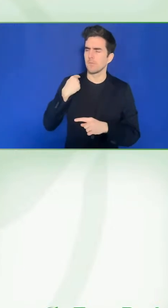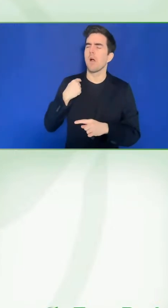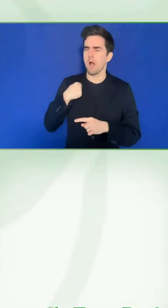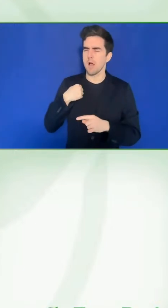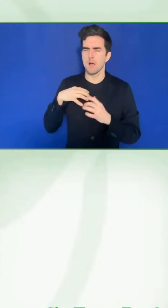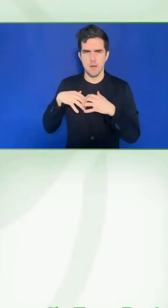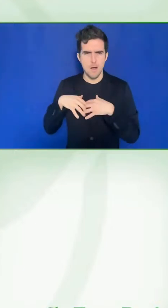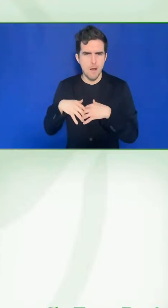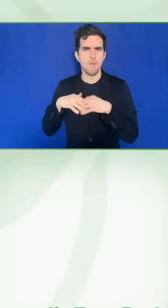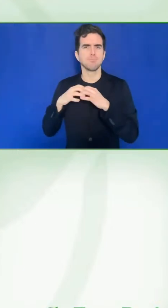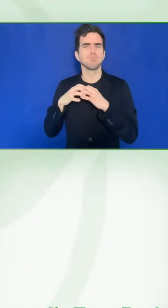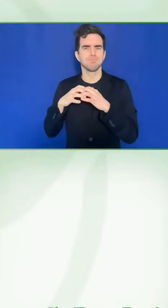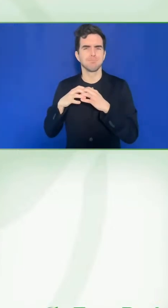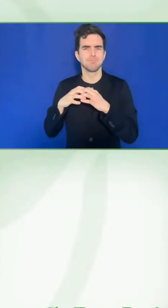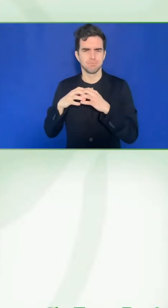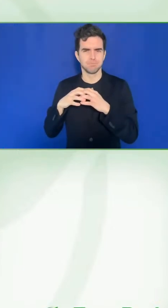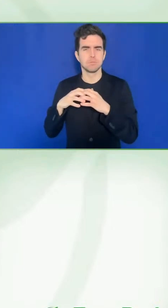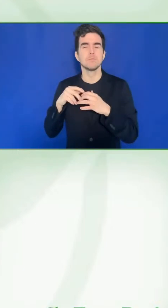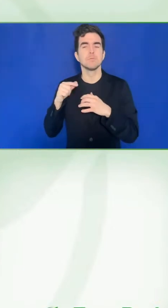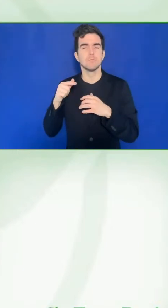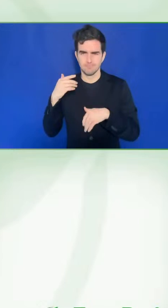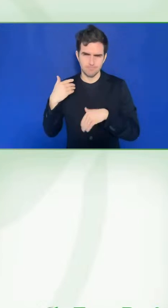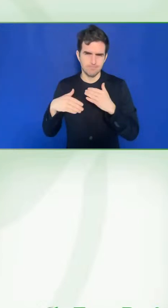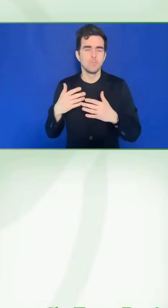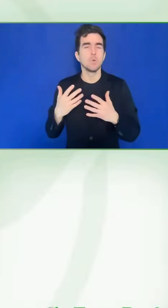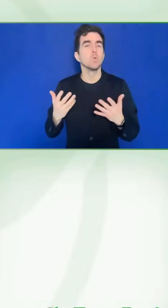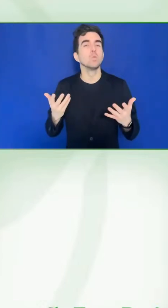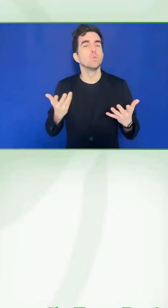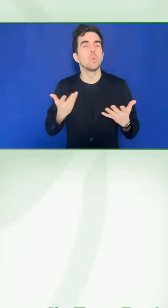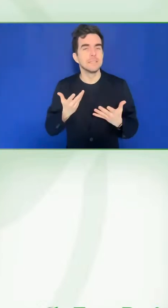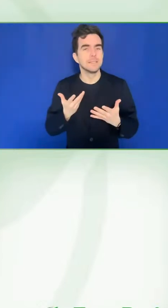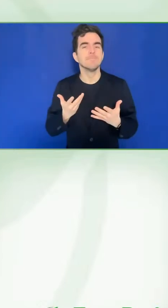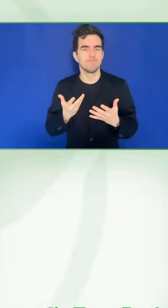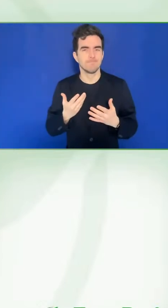High everyone. My name is Ian Brown.